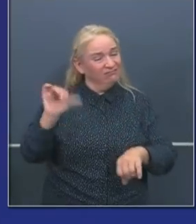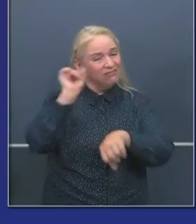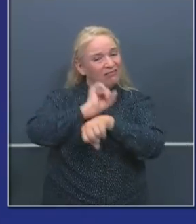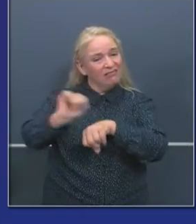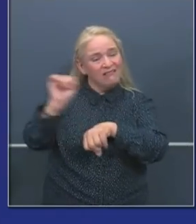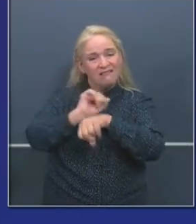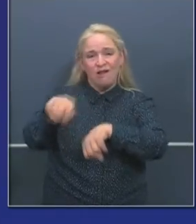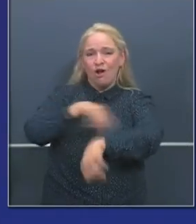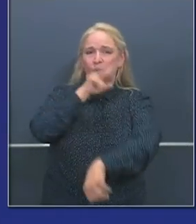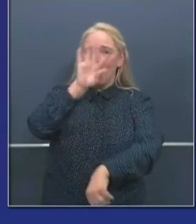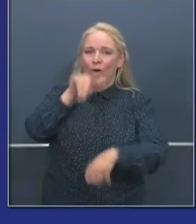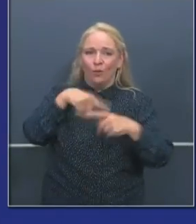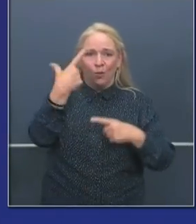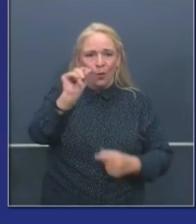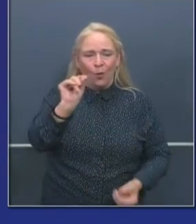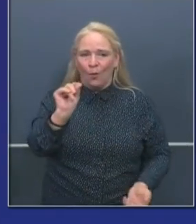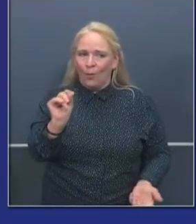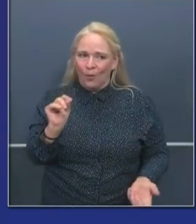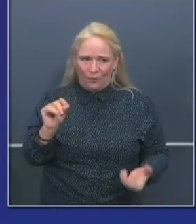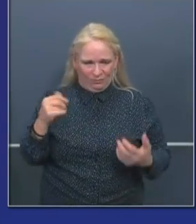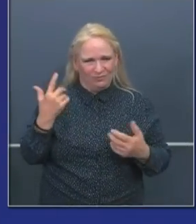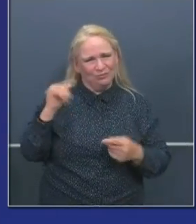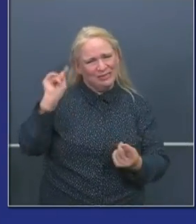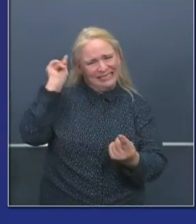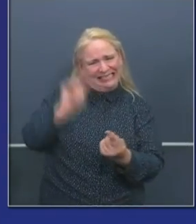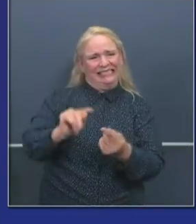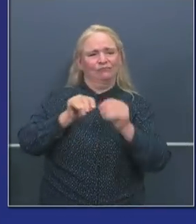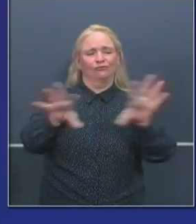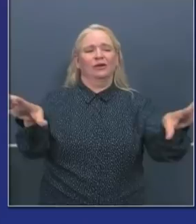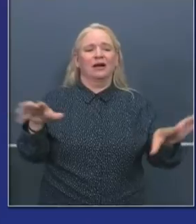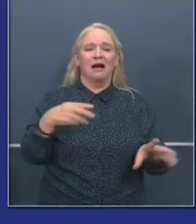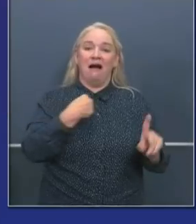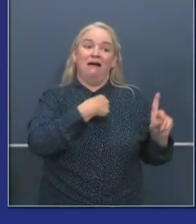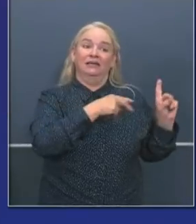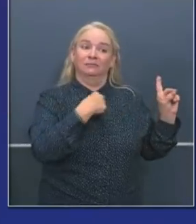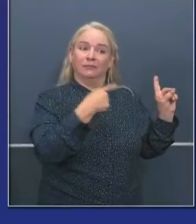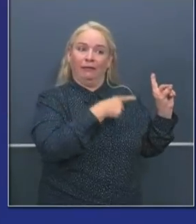WE'RE STILL IN THE FIRST WAVE AND WE HAVE A LOT OF WORK TO DO